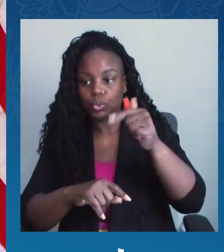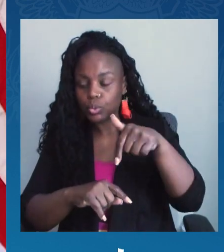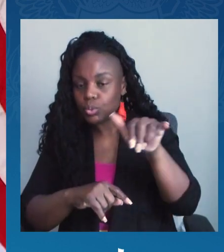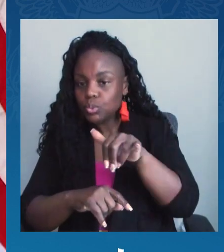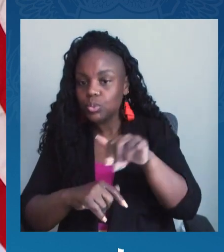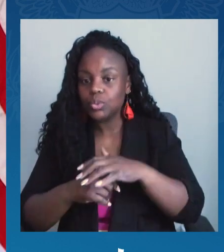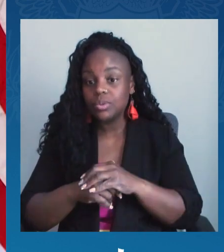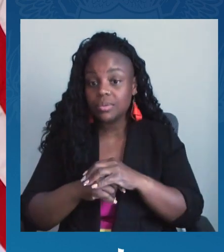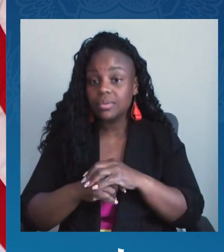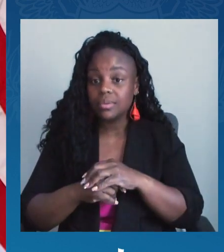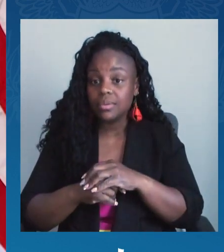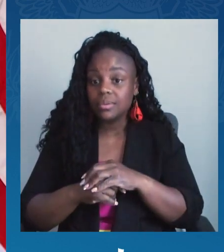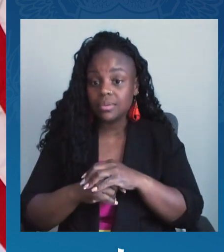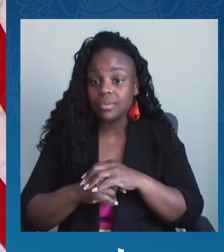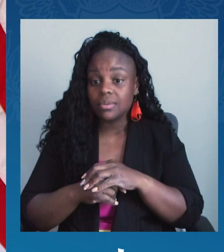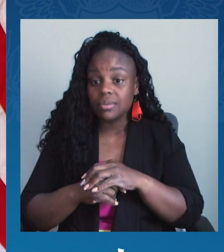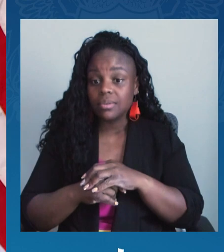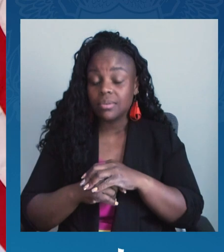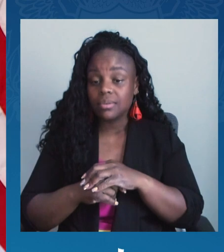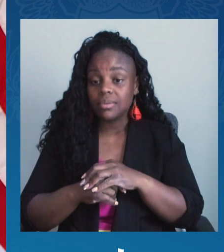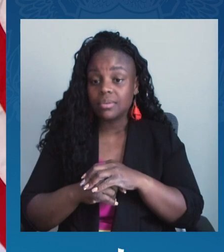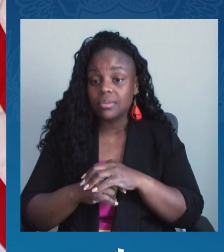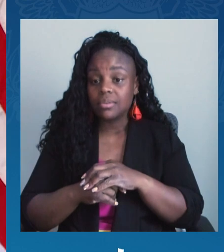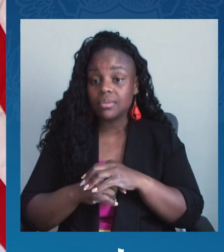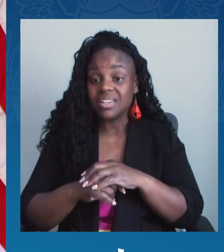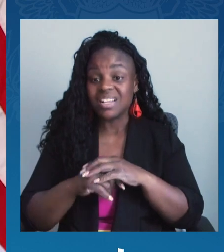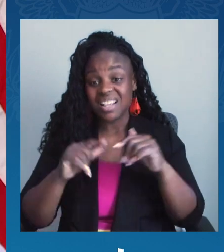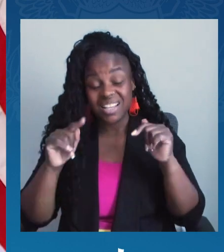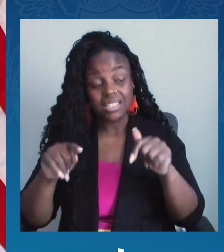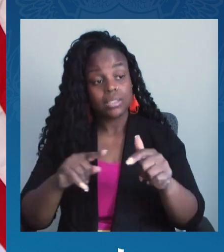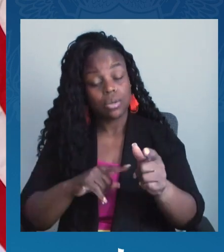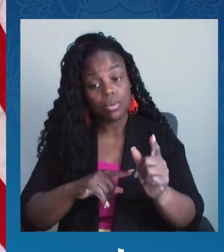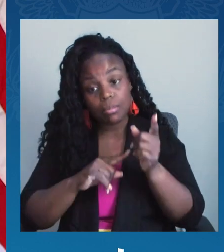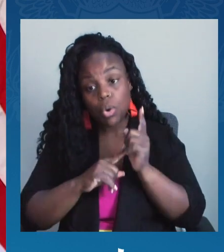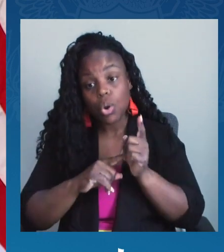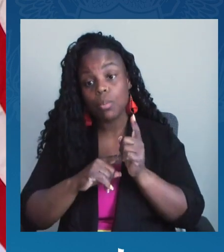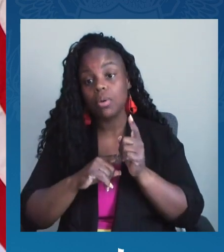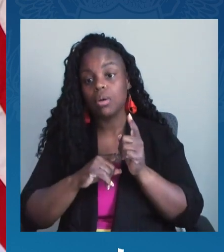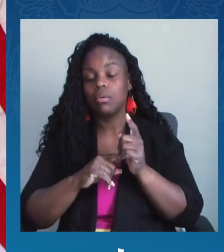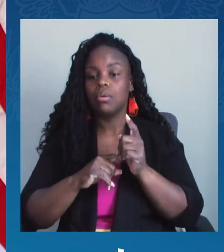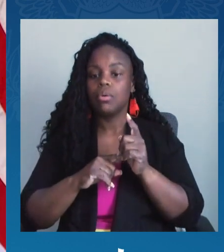So this is a moment where one we must stand and say it is.